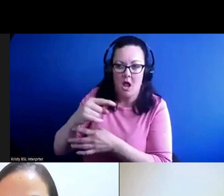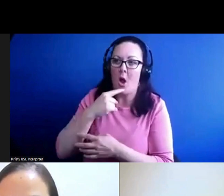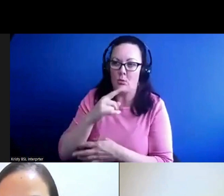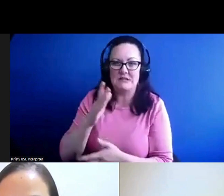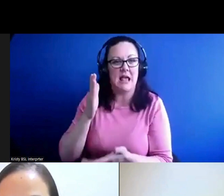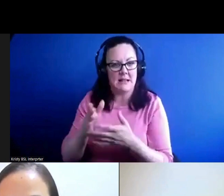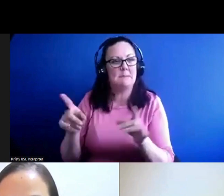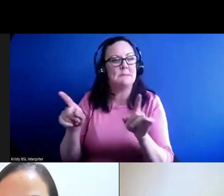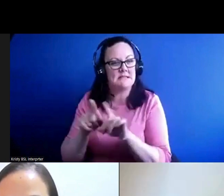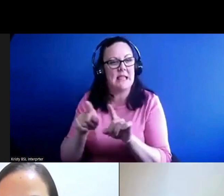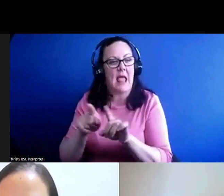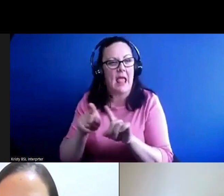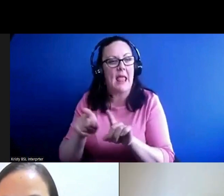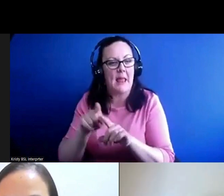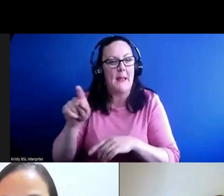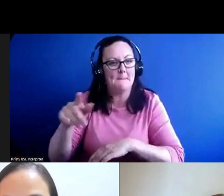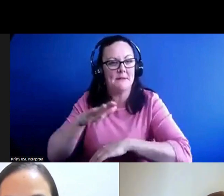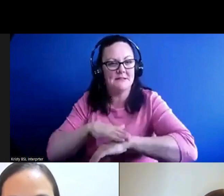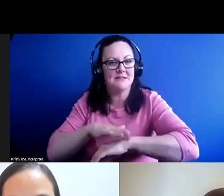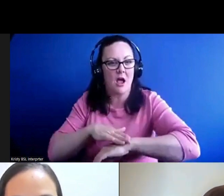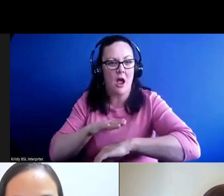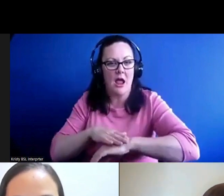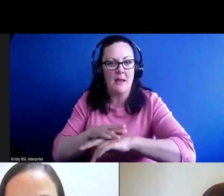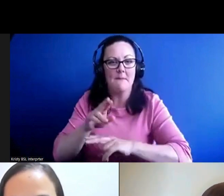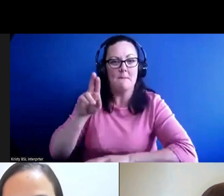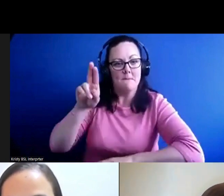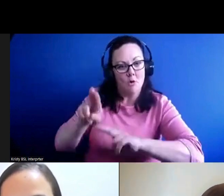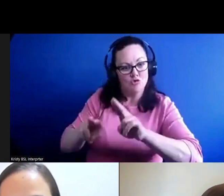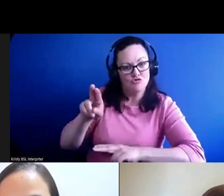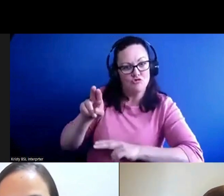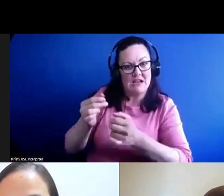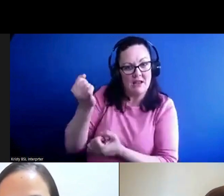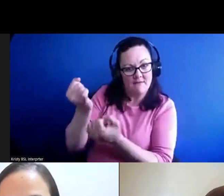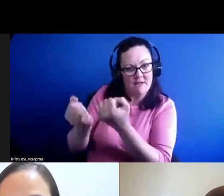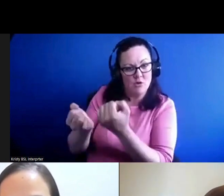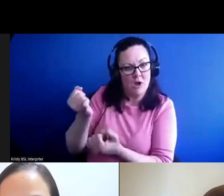time toward monitoring evaluation, toward research to